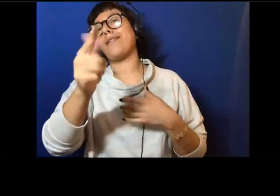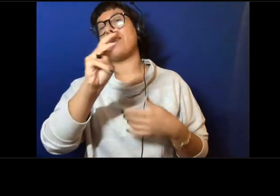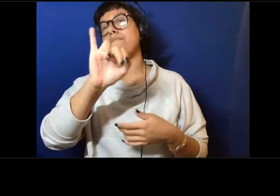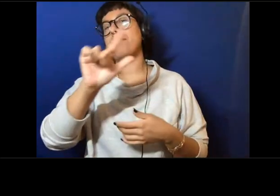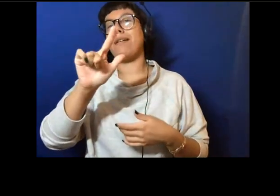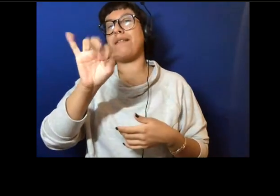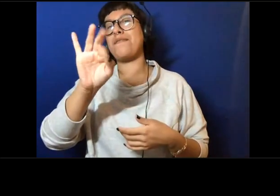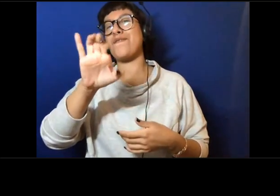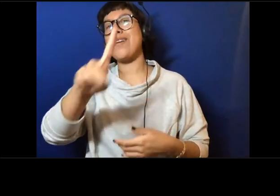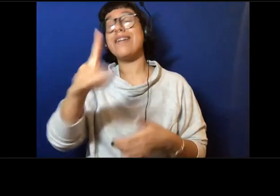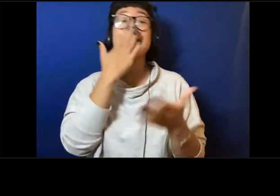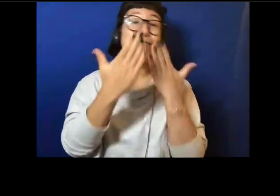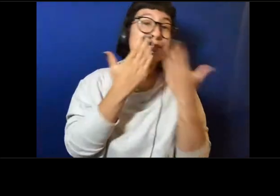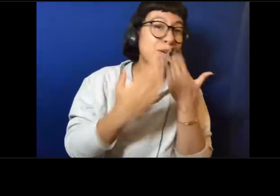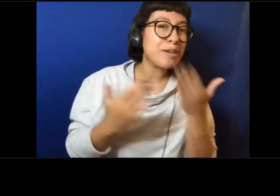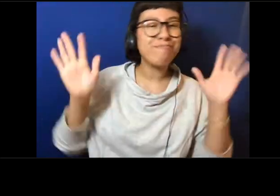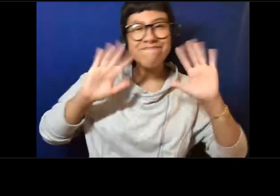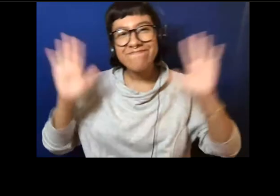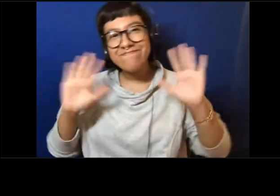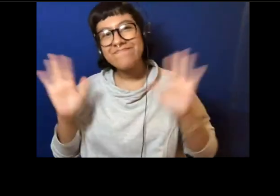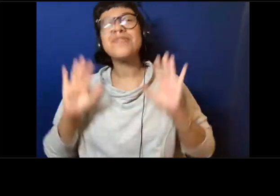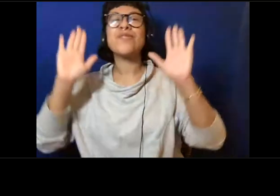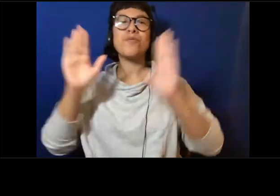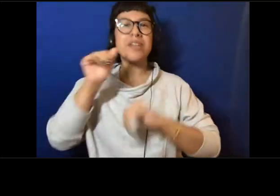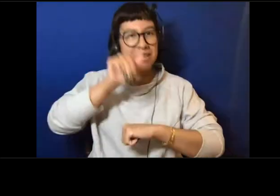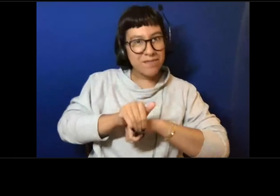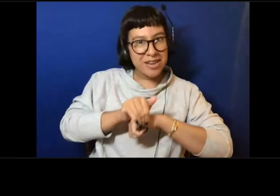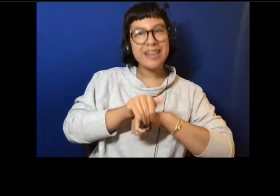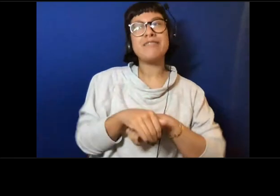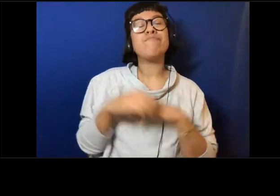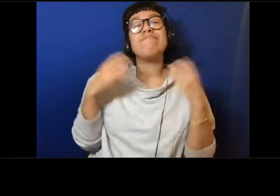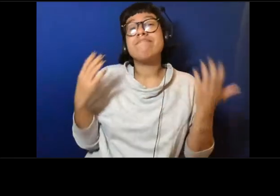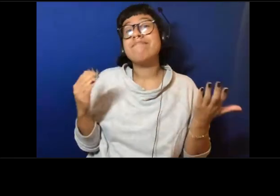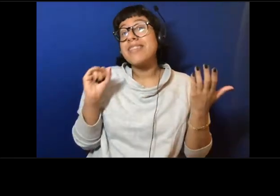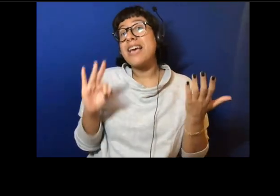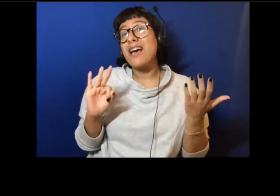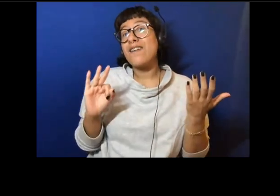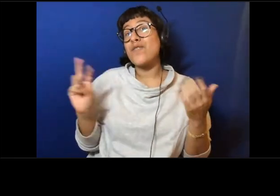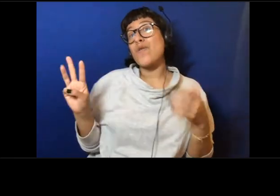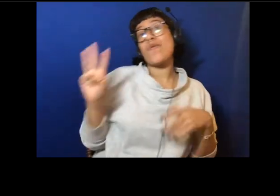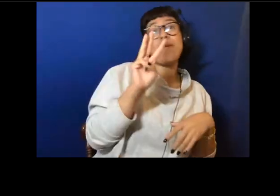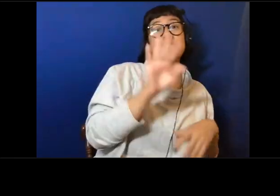So thank you everyone. Have a great evening. Or if you're one of our West Coast folks,